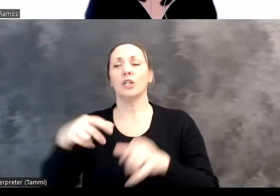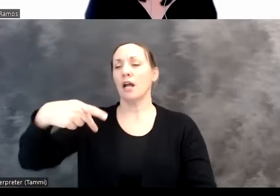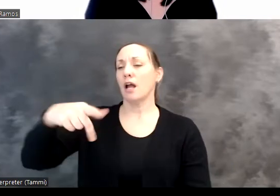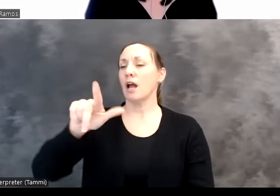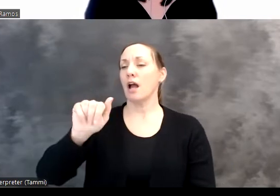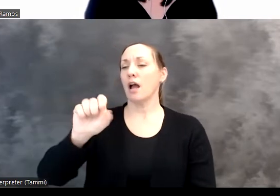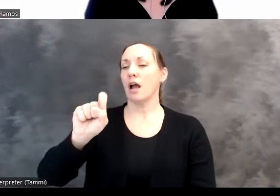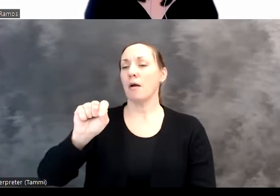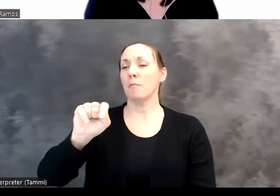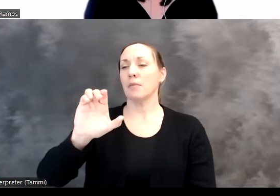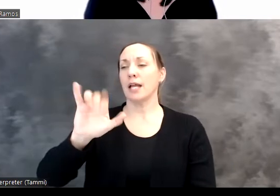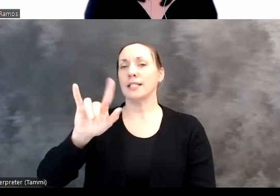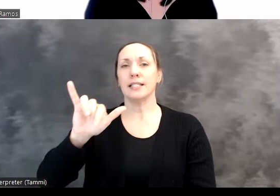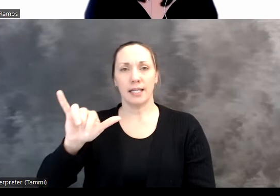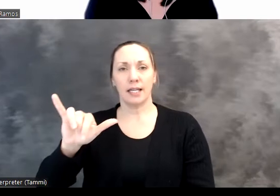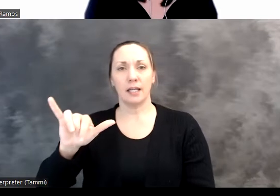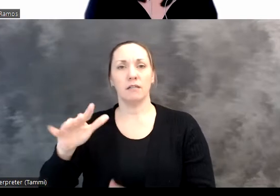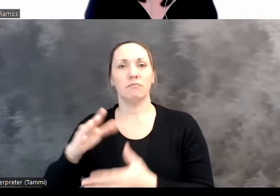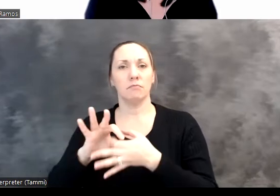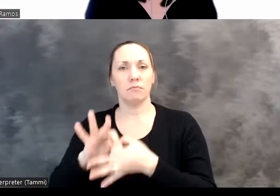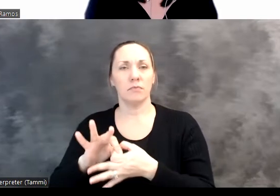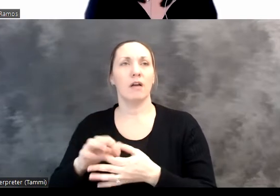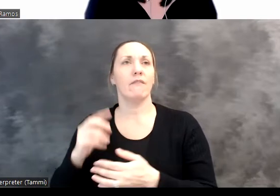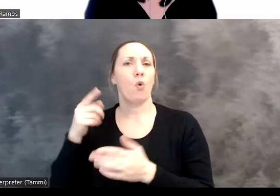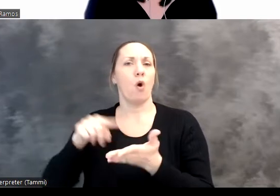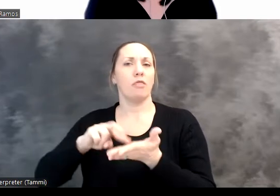the aim was to produce devices that engineer